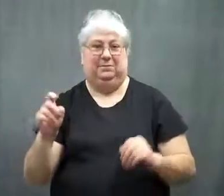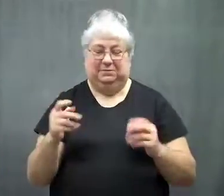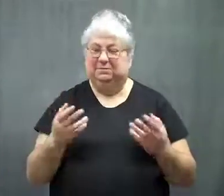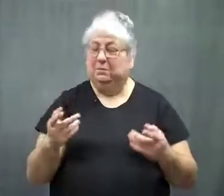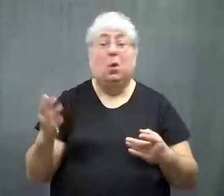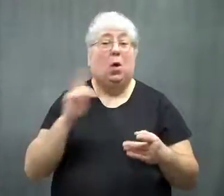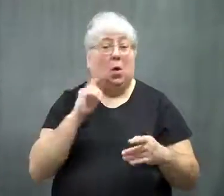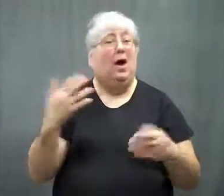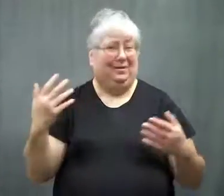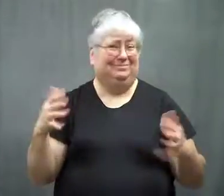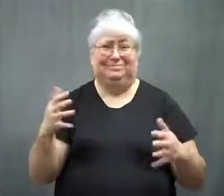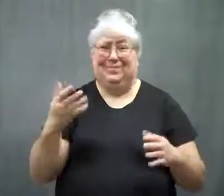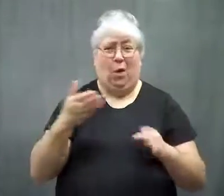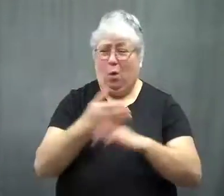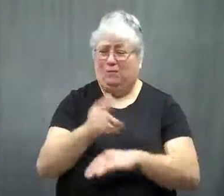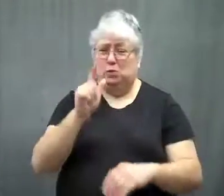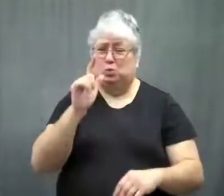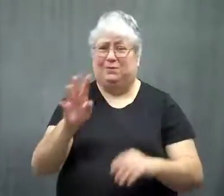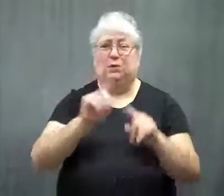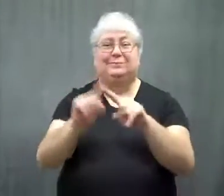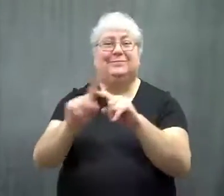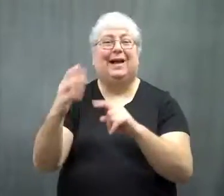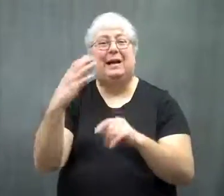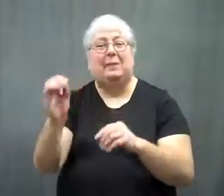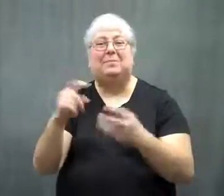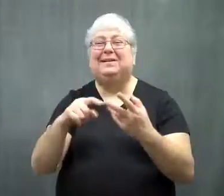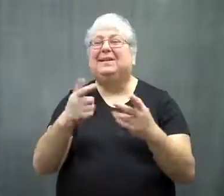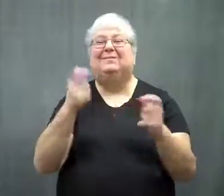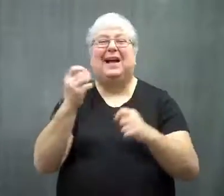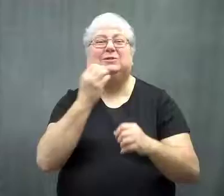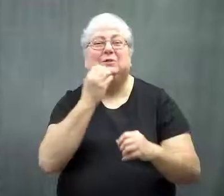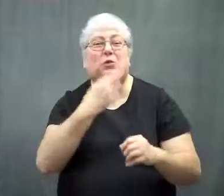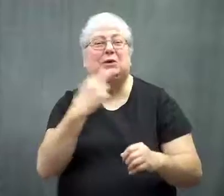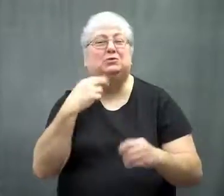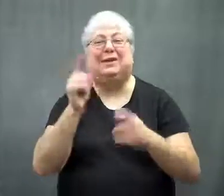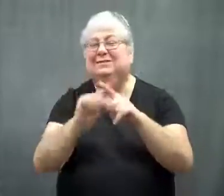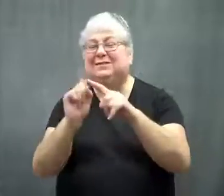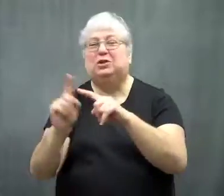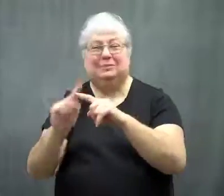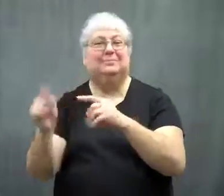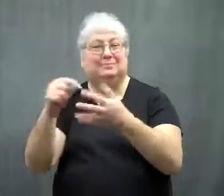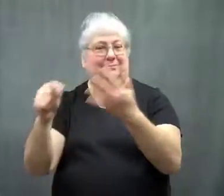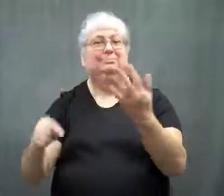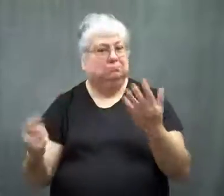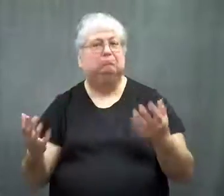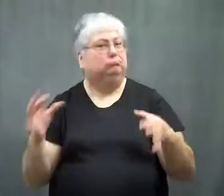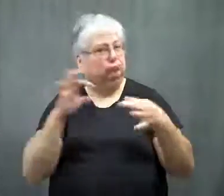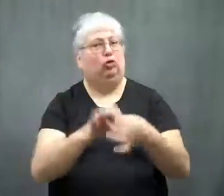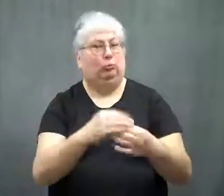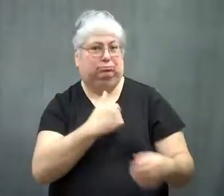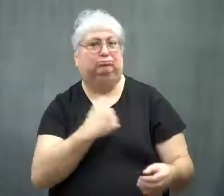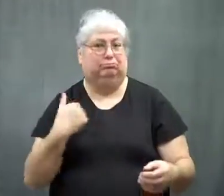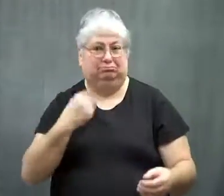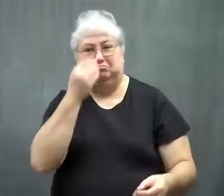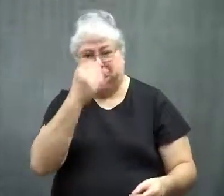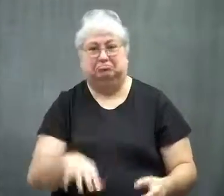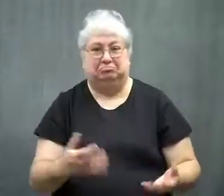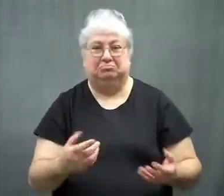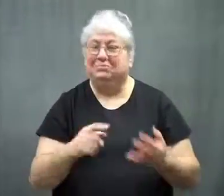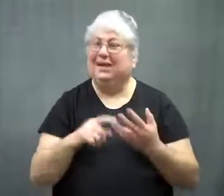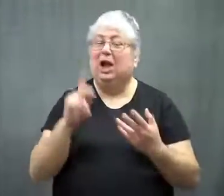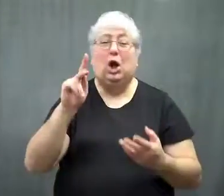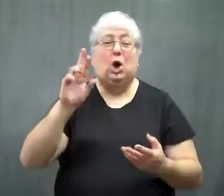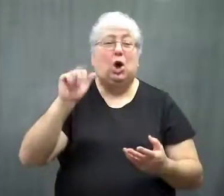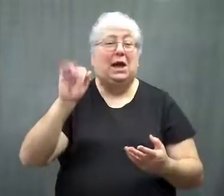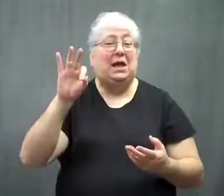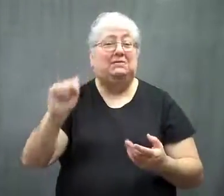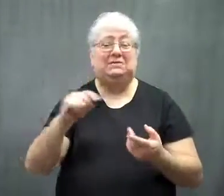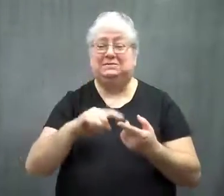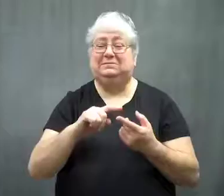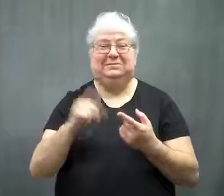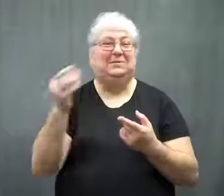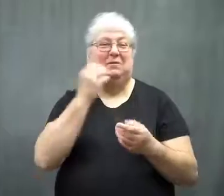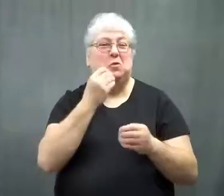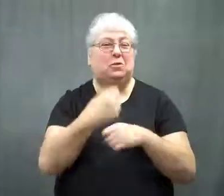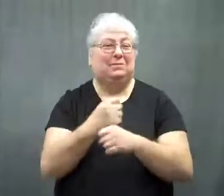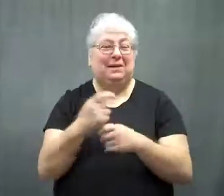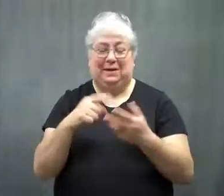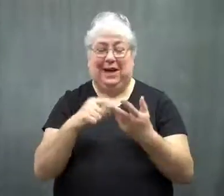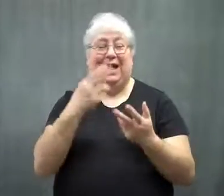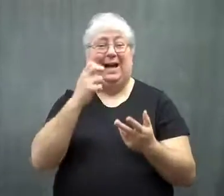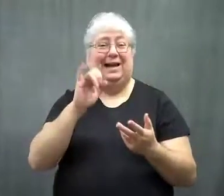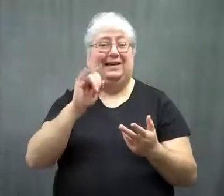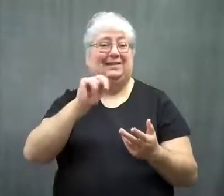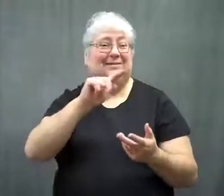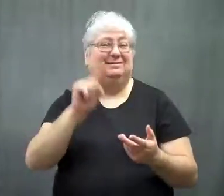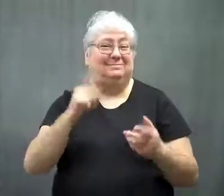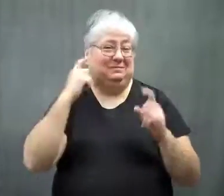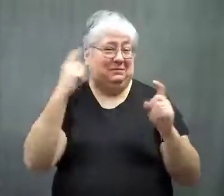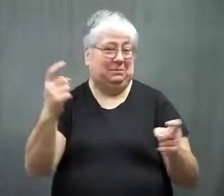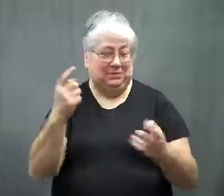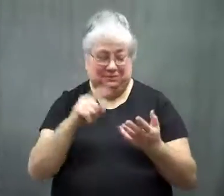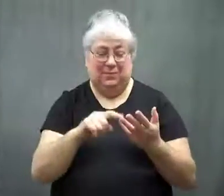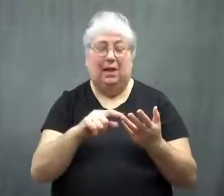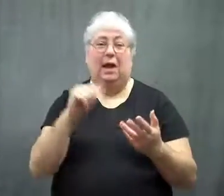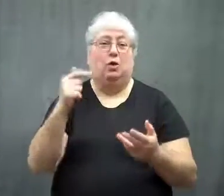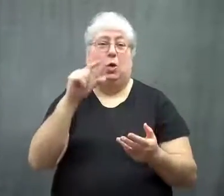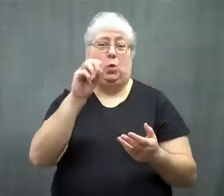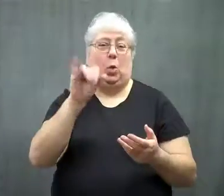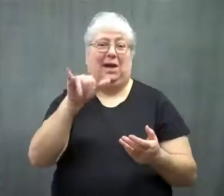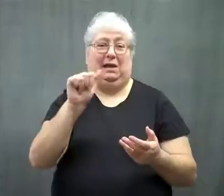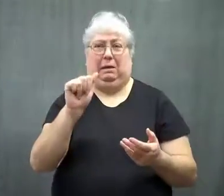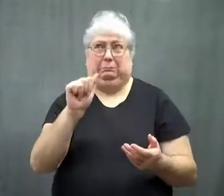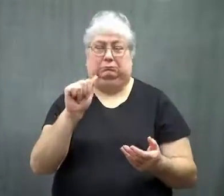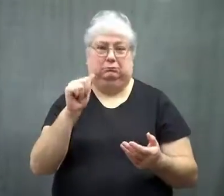At least 24 food companies and fast food restaurants have joined.